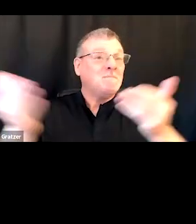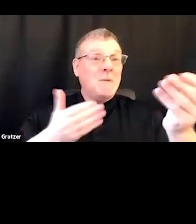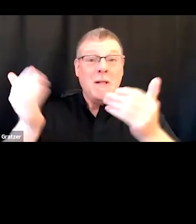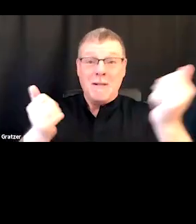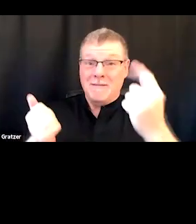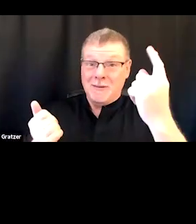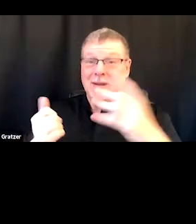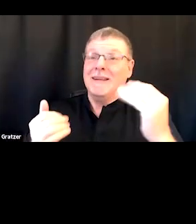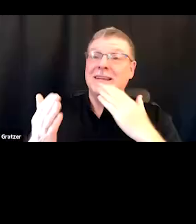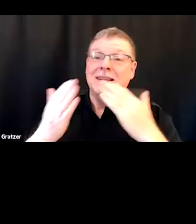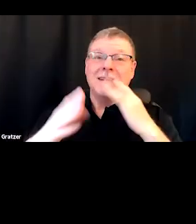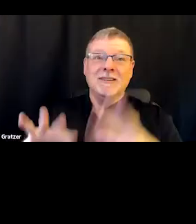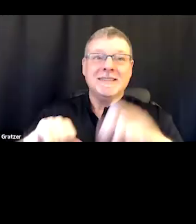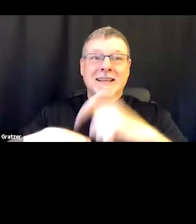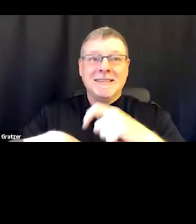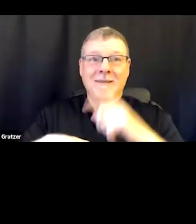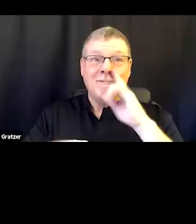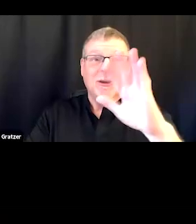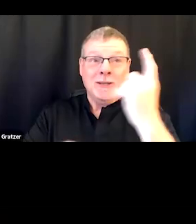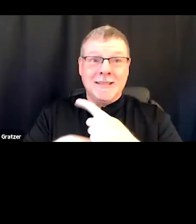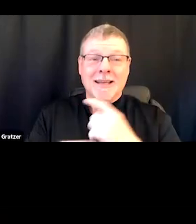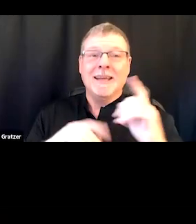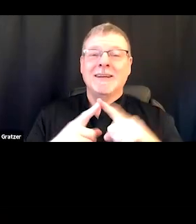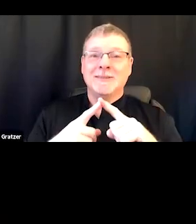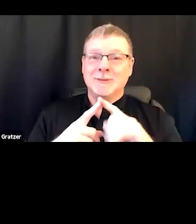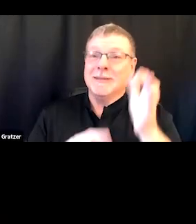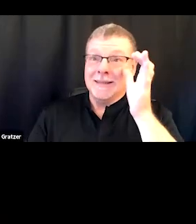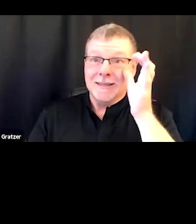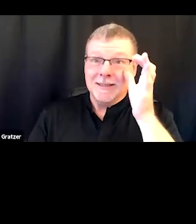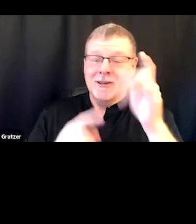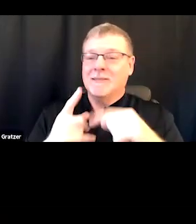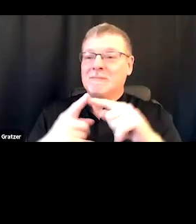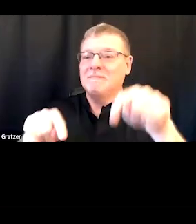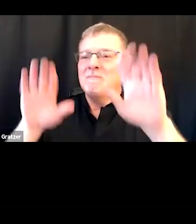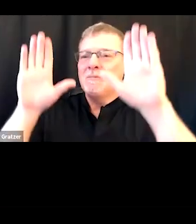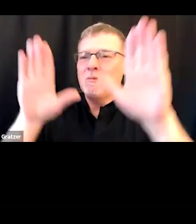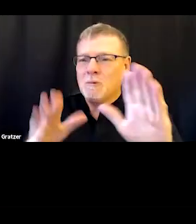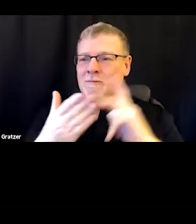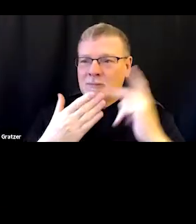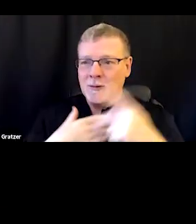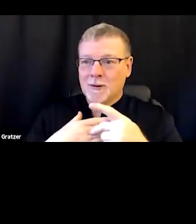Thank you so much for taking time out of your day to hear about these wonderful programs. And without further ado,